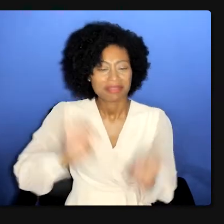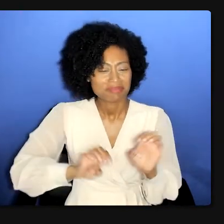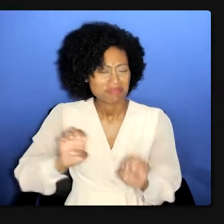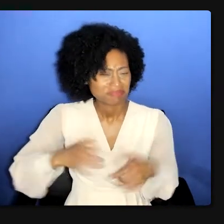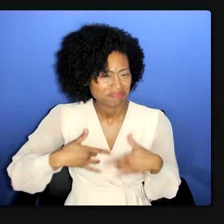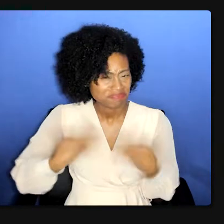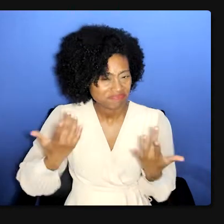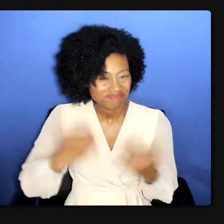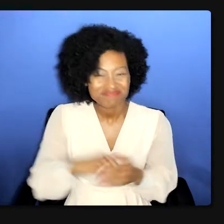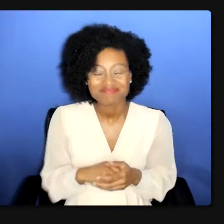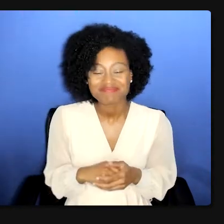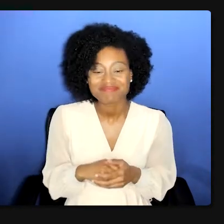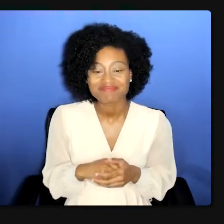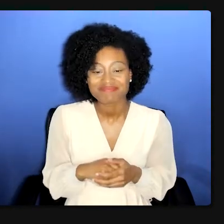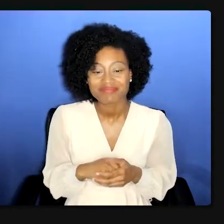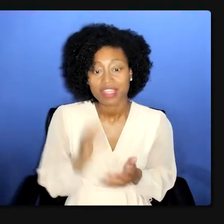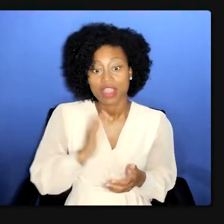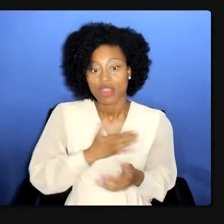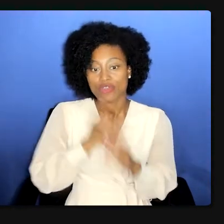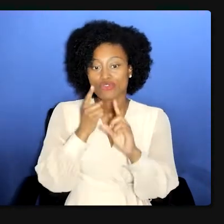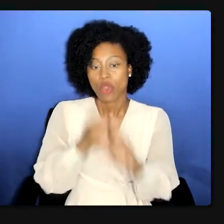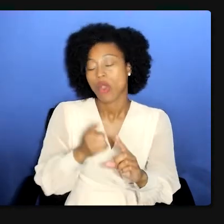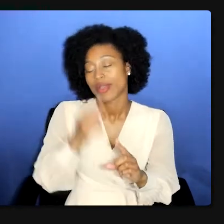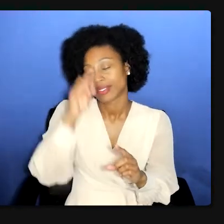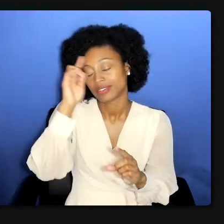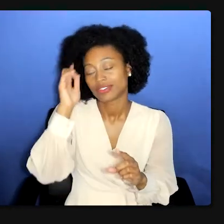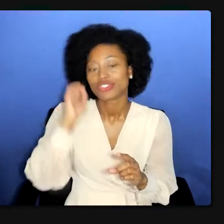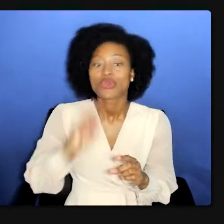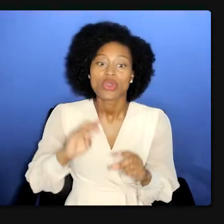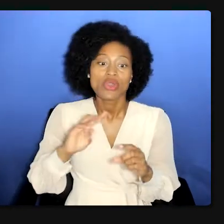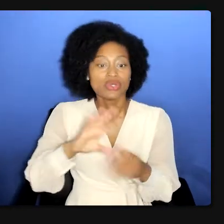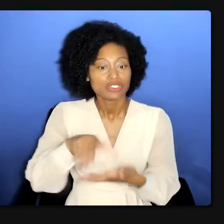Our goal with PlayFab Experimentation is to democratize